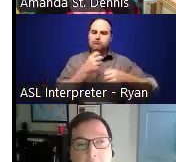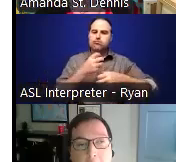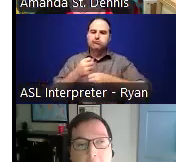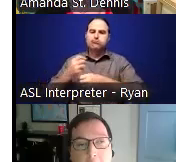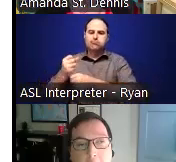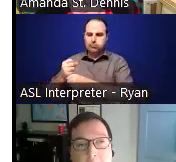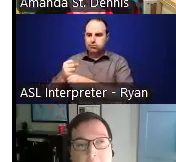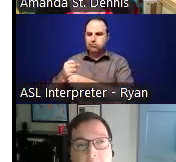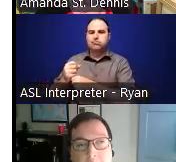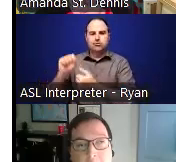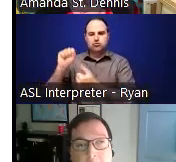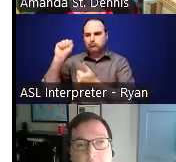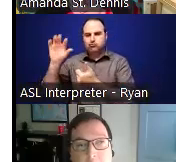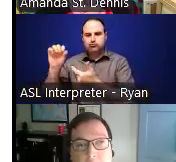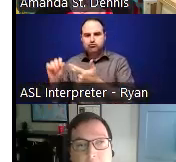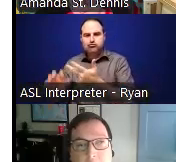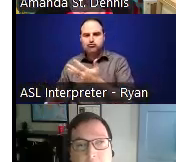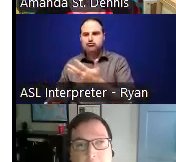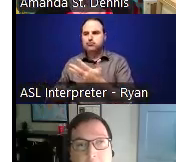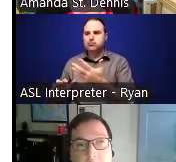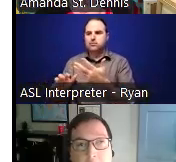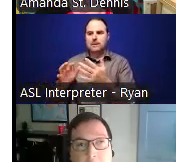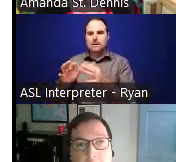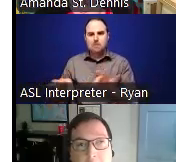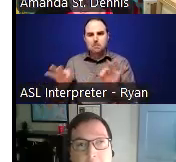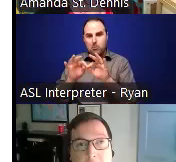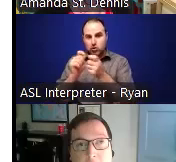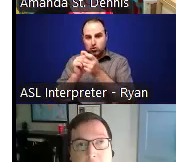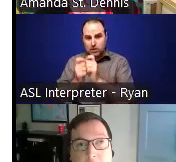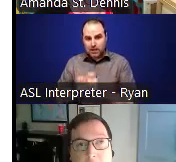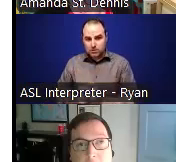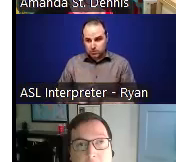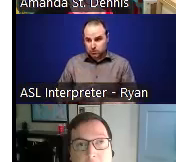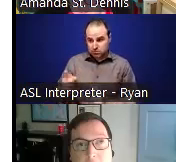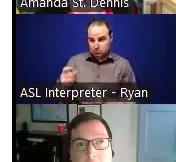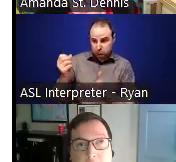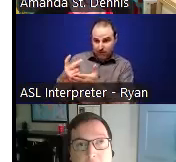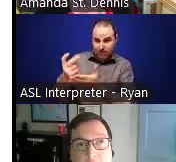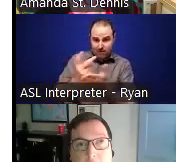make sure that everyone approves of them, but also here are the other additional smaller changes that